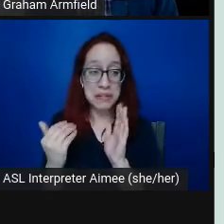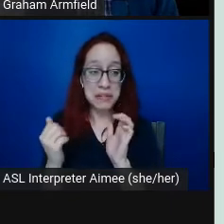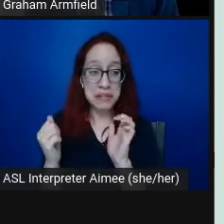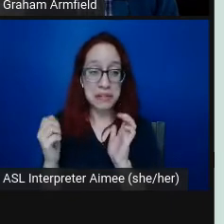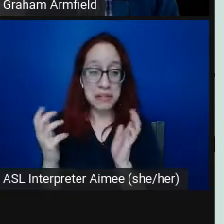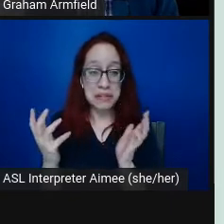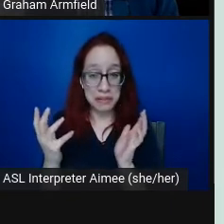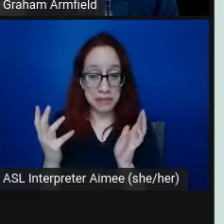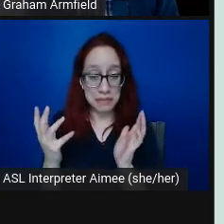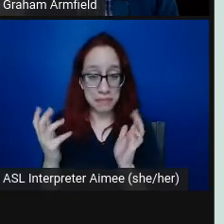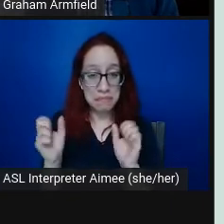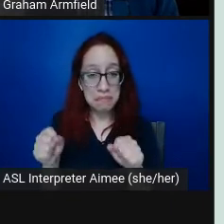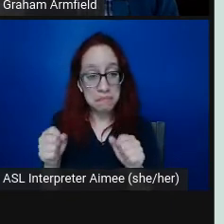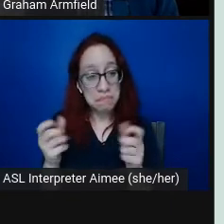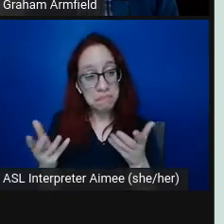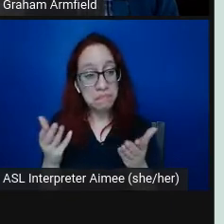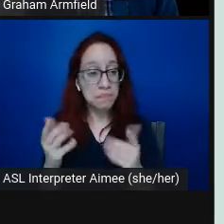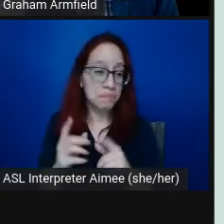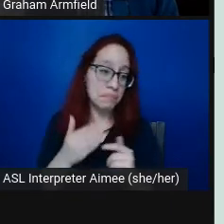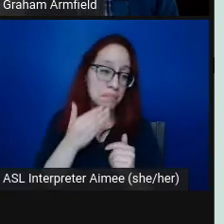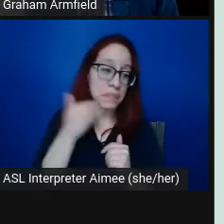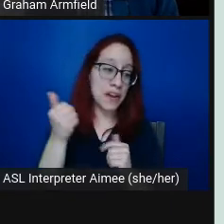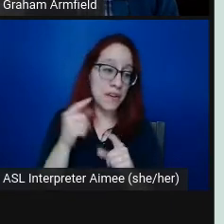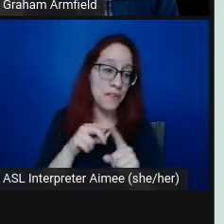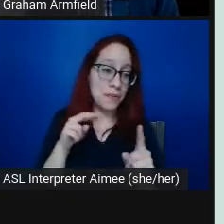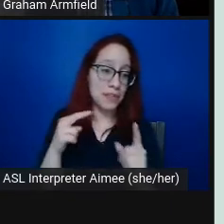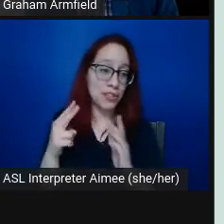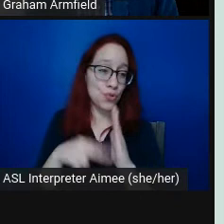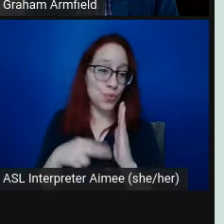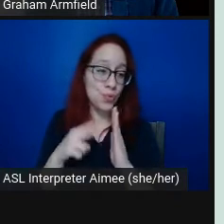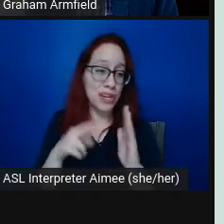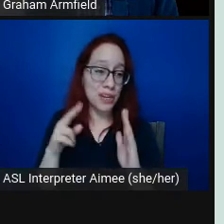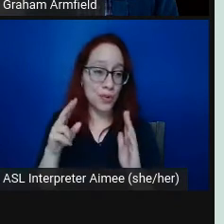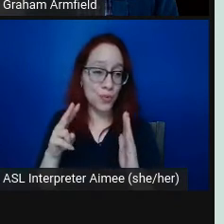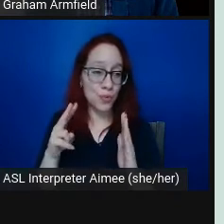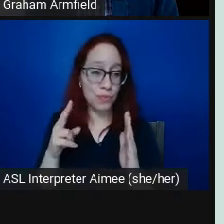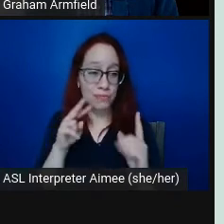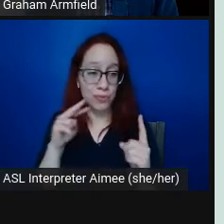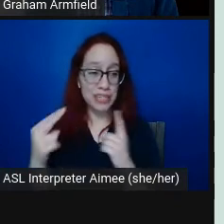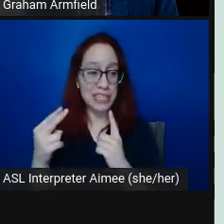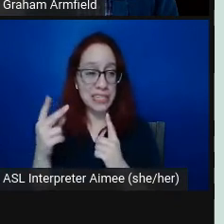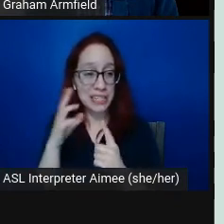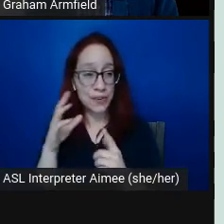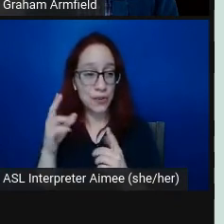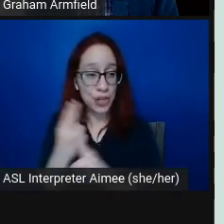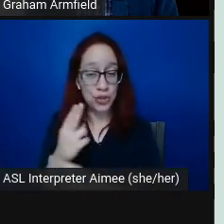and that it could be slightly better from a screen reader user perspective. If they used ARIA required on there.